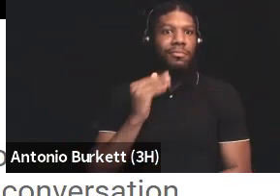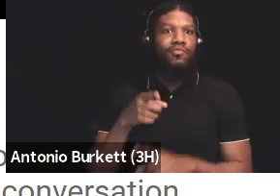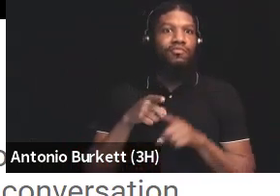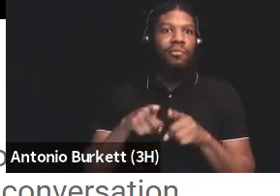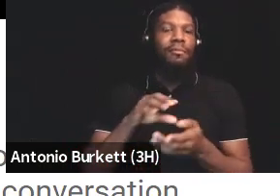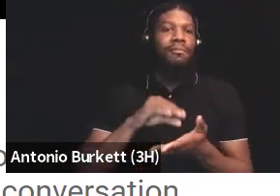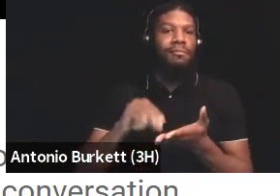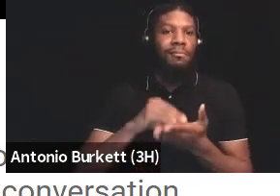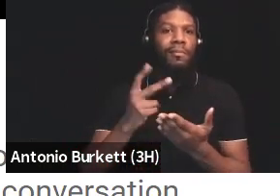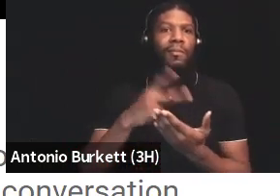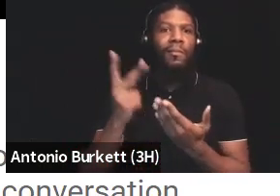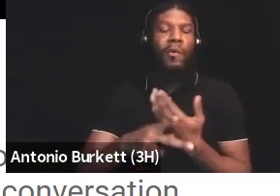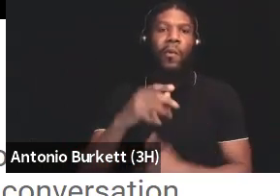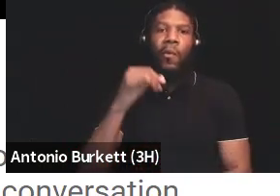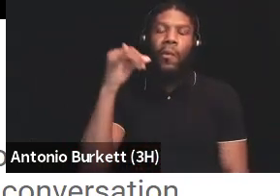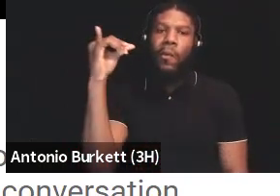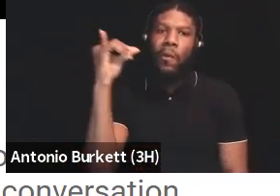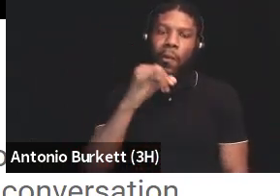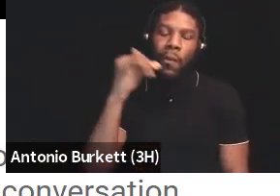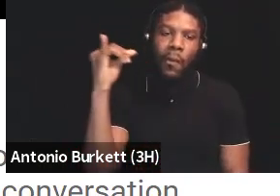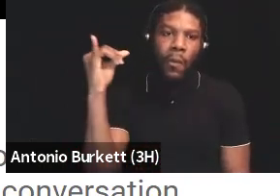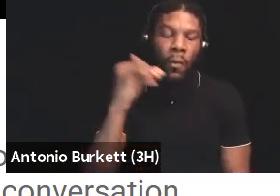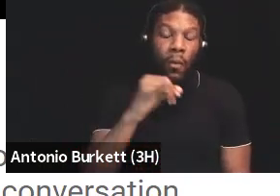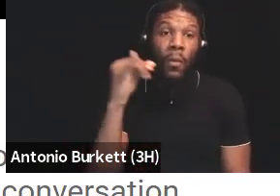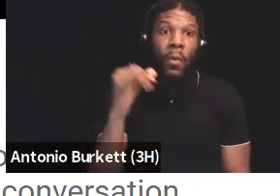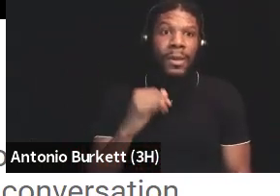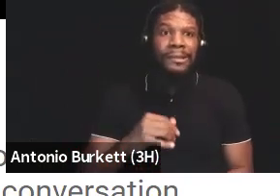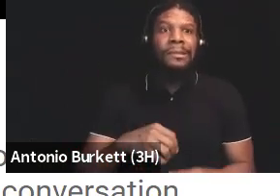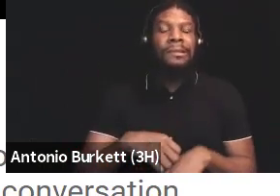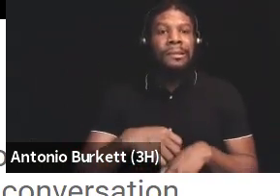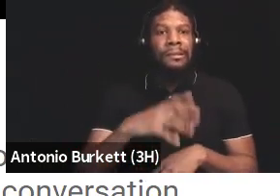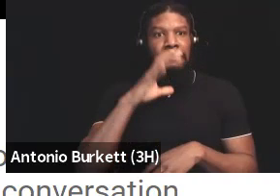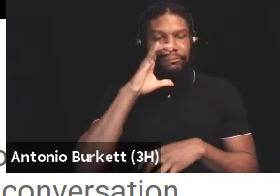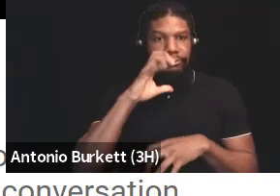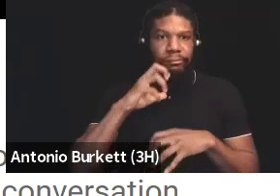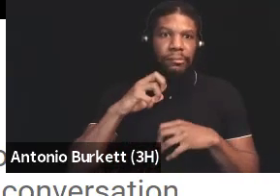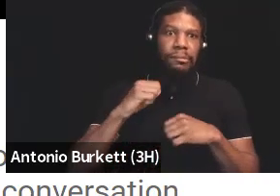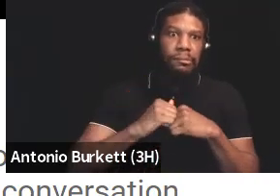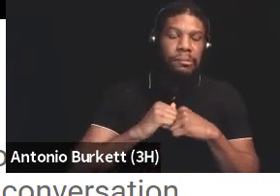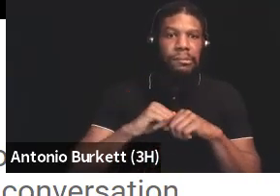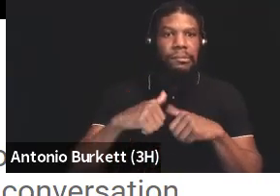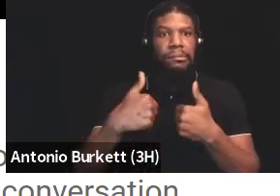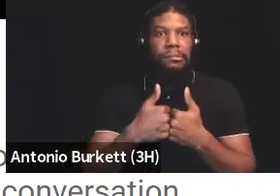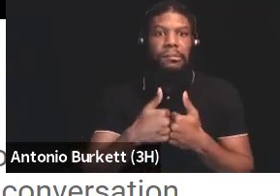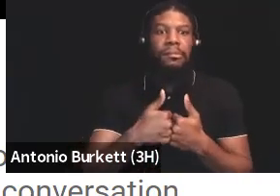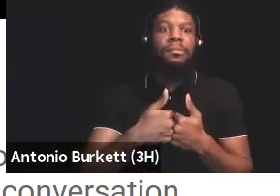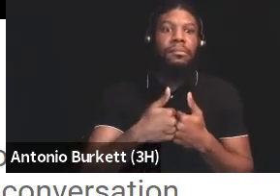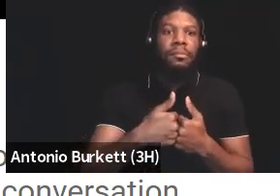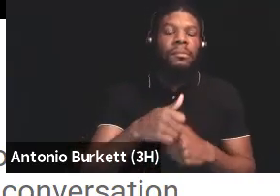arduous it was, not necessarily for the content or the research that I was conducting, but from